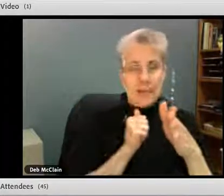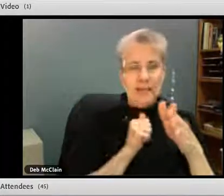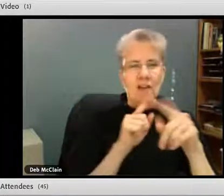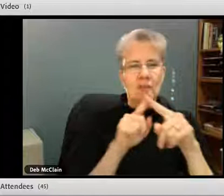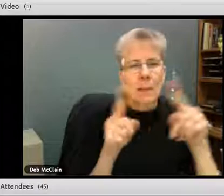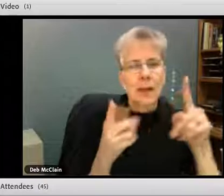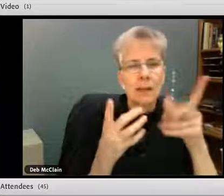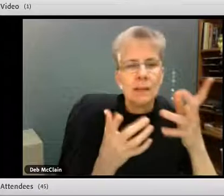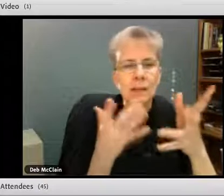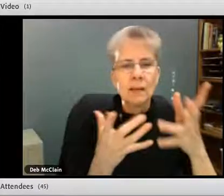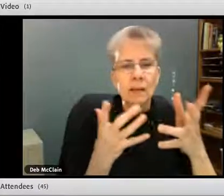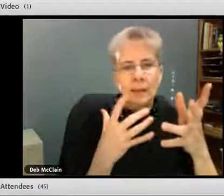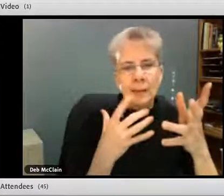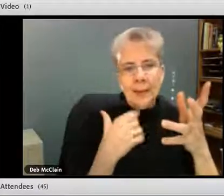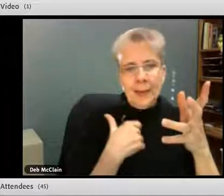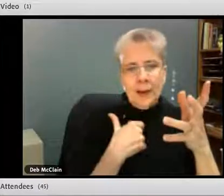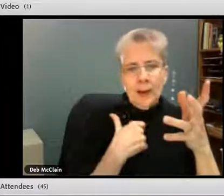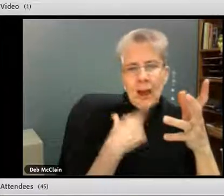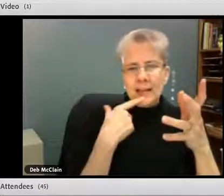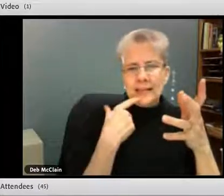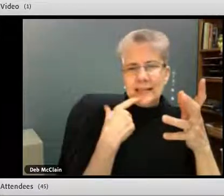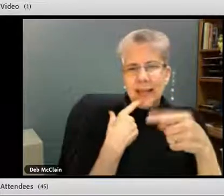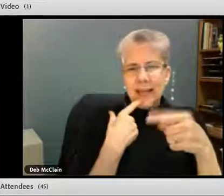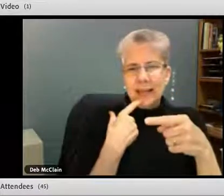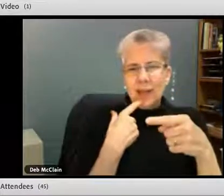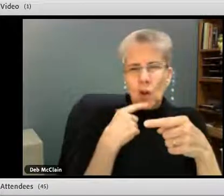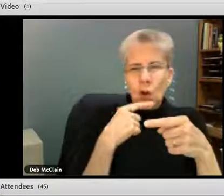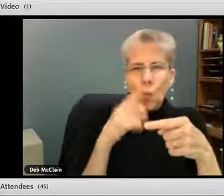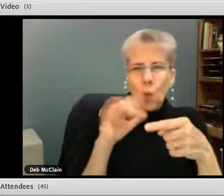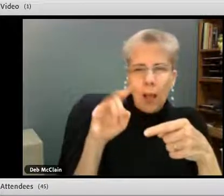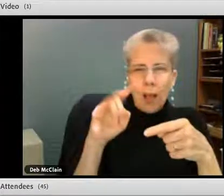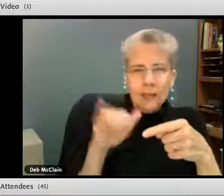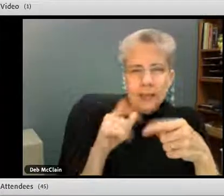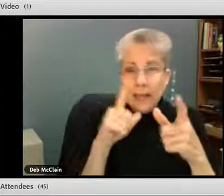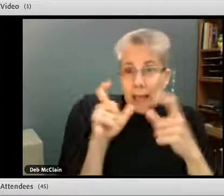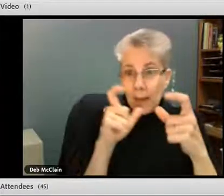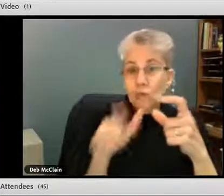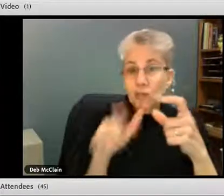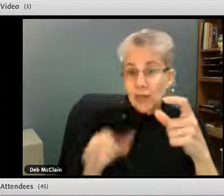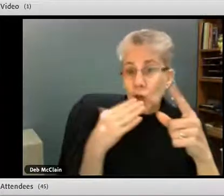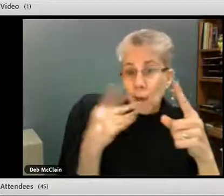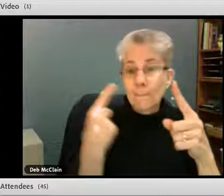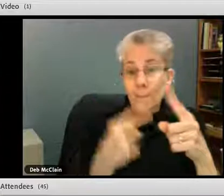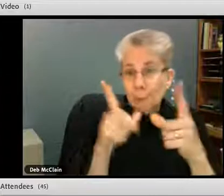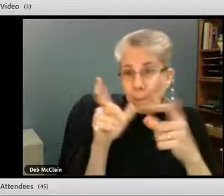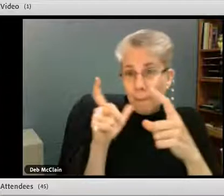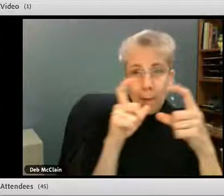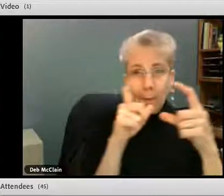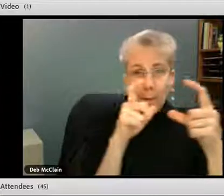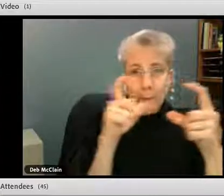is saying quantity. Take a lot of pictures, that's a really good point. And then you can dispose of most of them. And the key is to dispose the most.